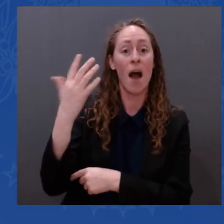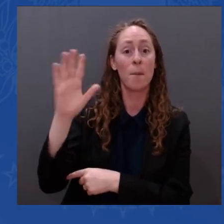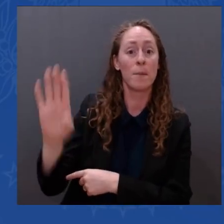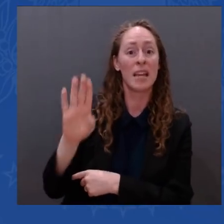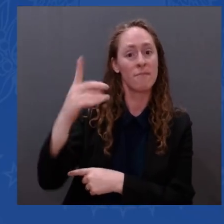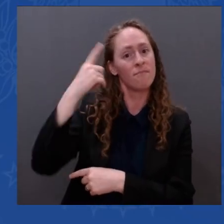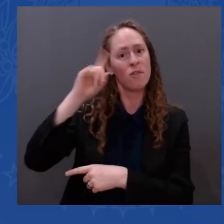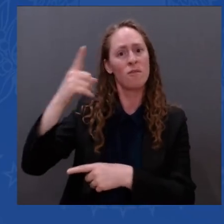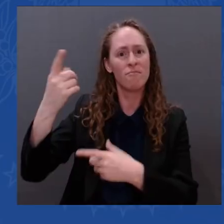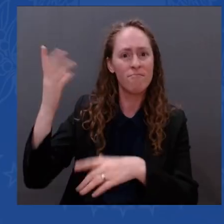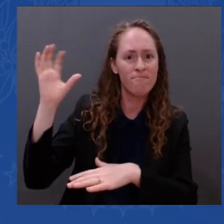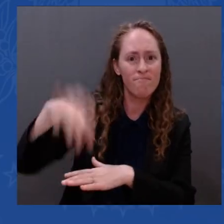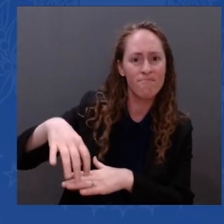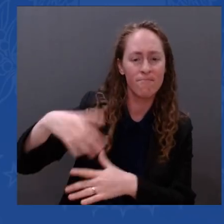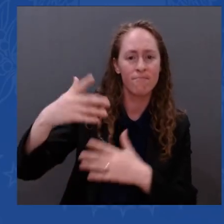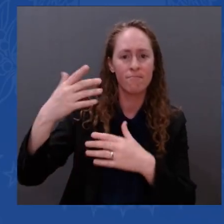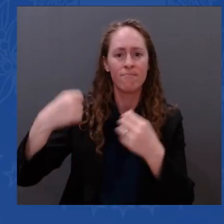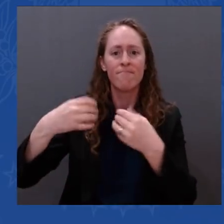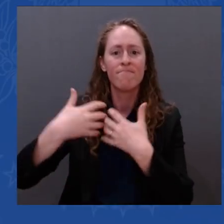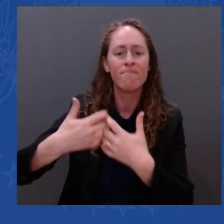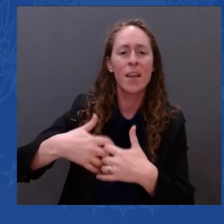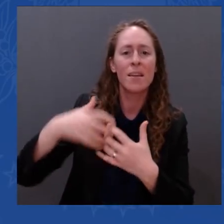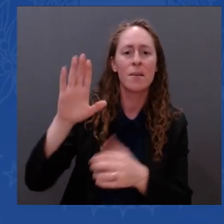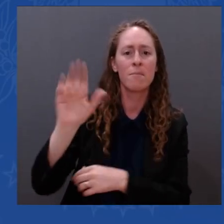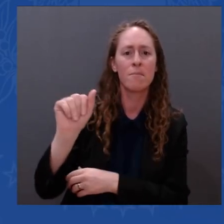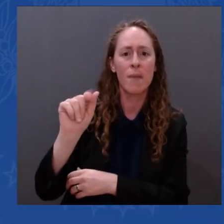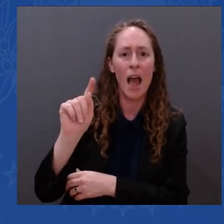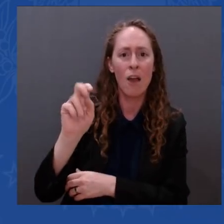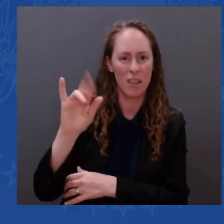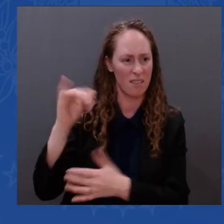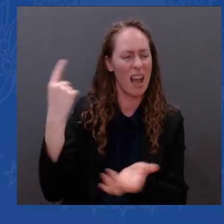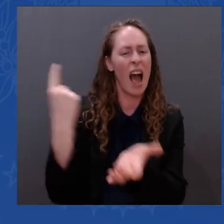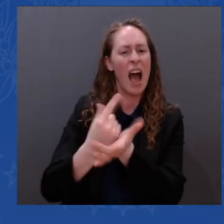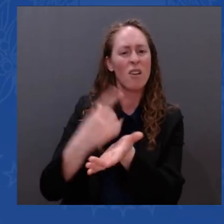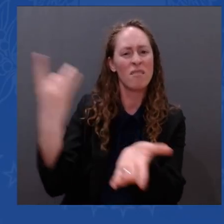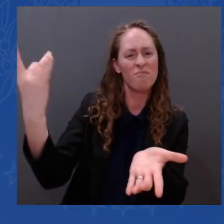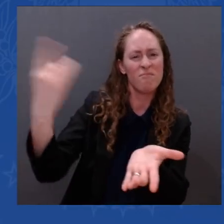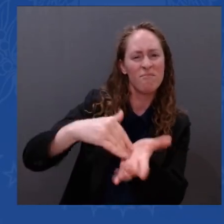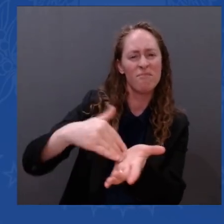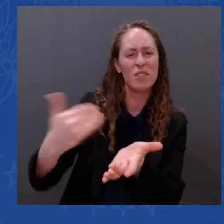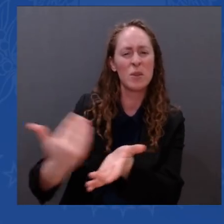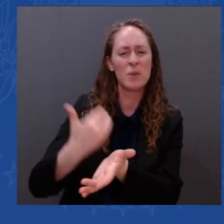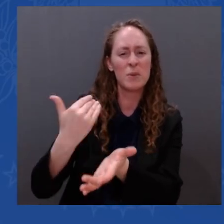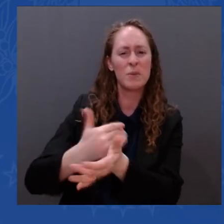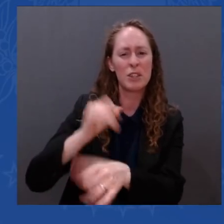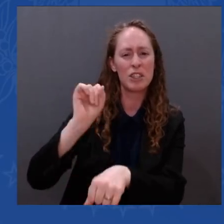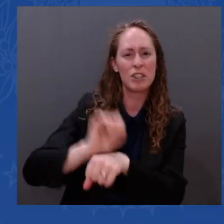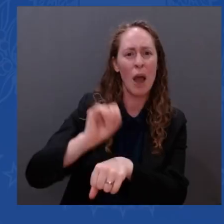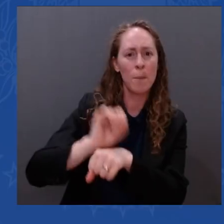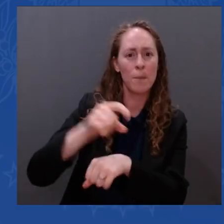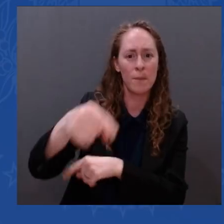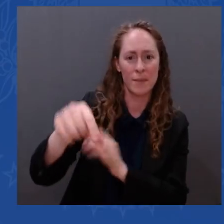The plan is to break ground as soon as January of 2023. And the new facility should be rolling out